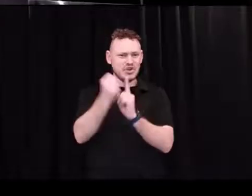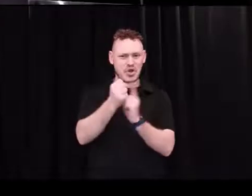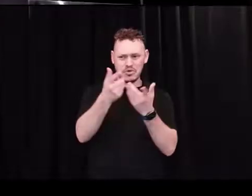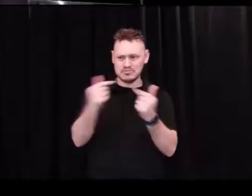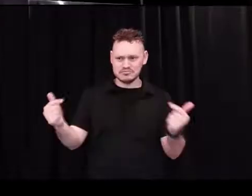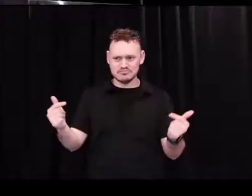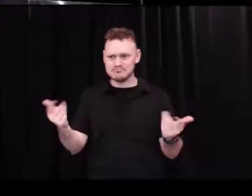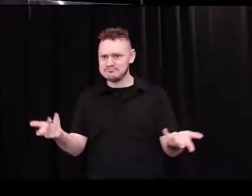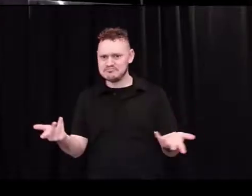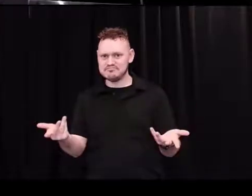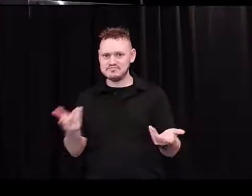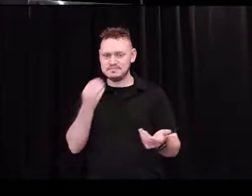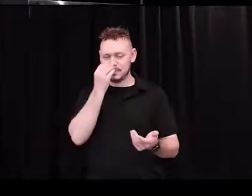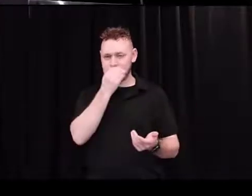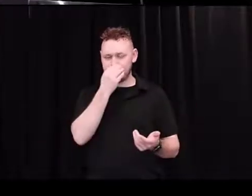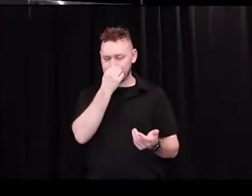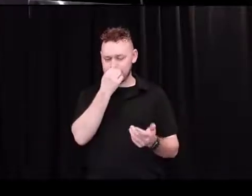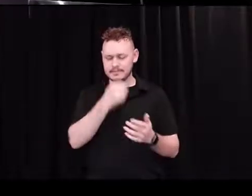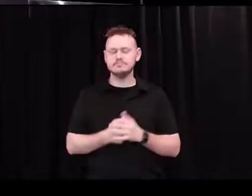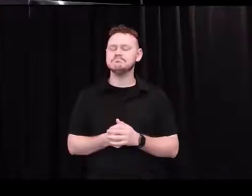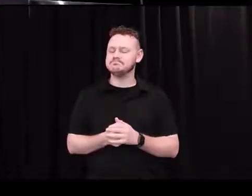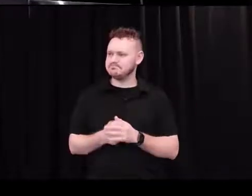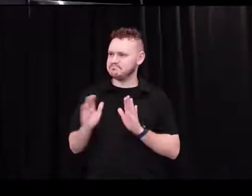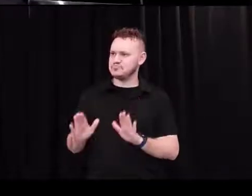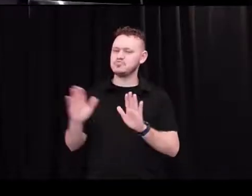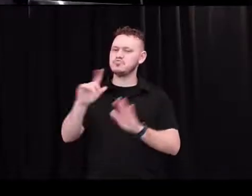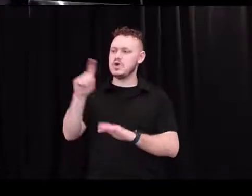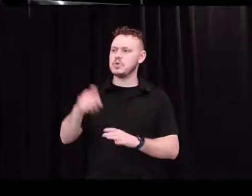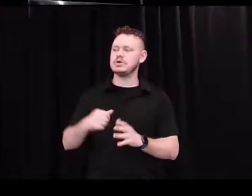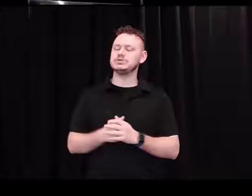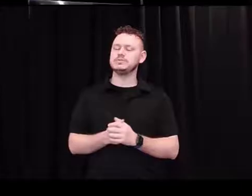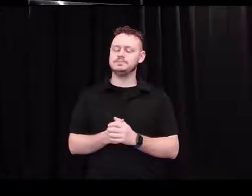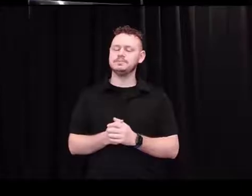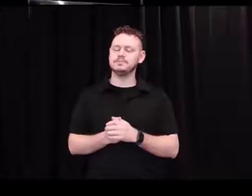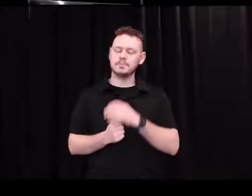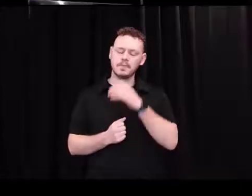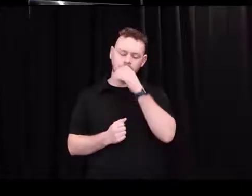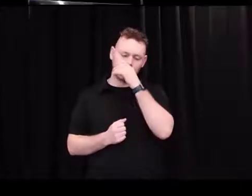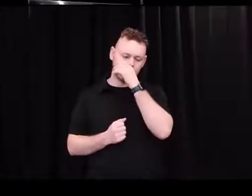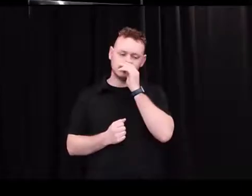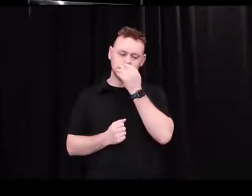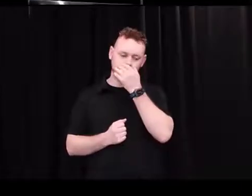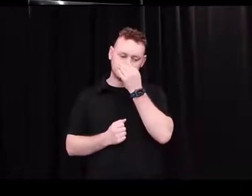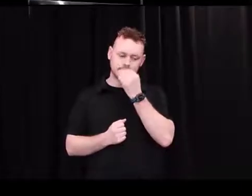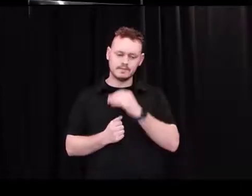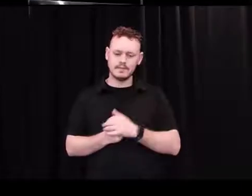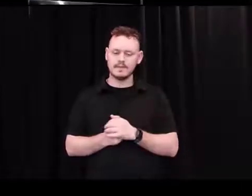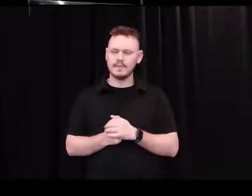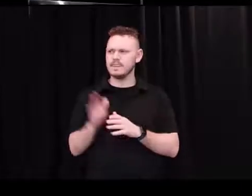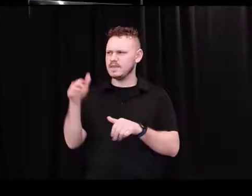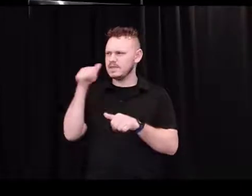[Karl] Is a great question, I would say... Rob, do you remember what Hayden's book is